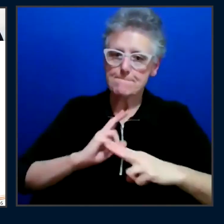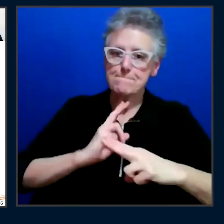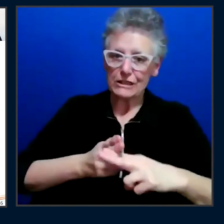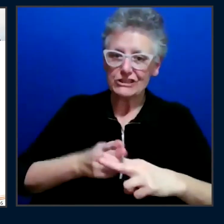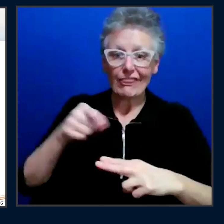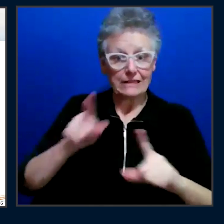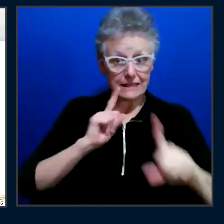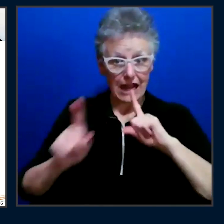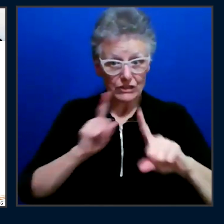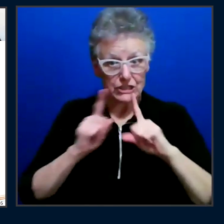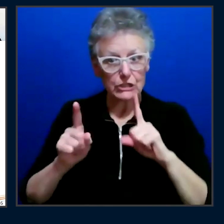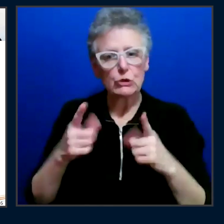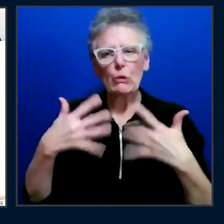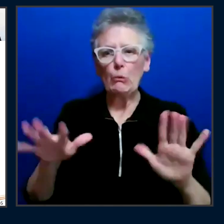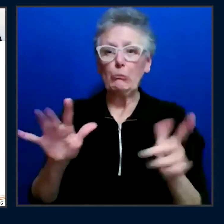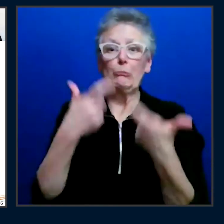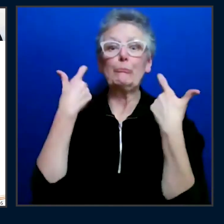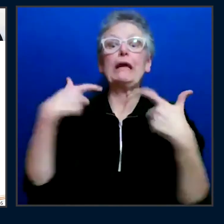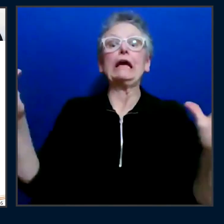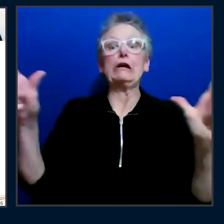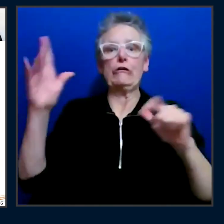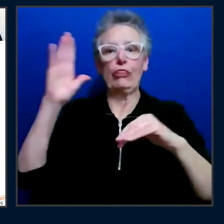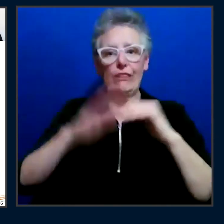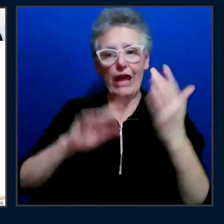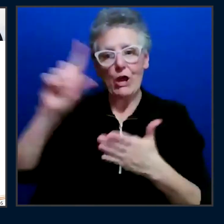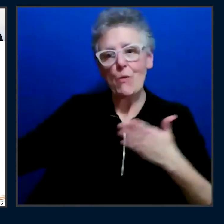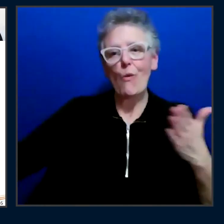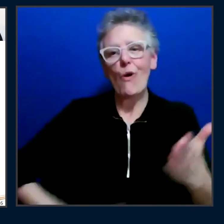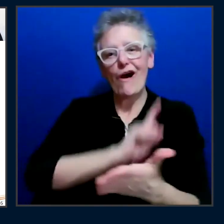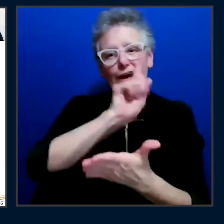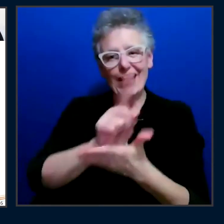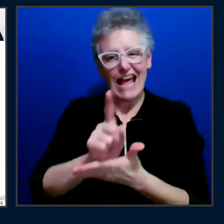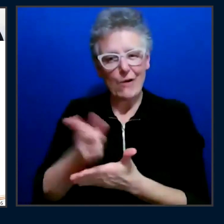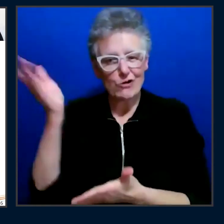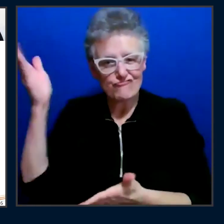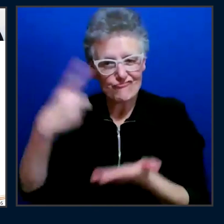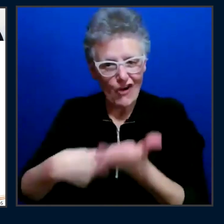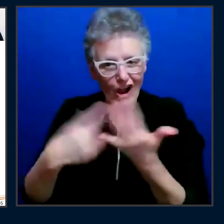And as I've mentioned already, this conversation is much bigger than what we could fit into our